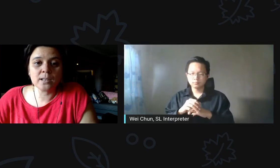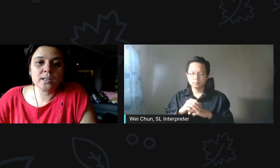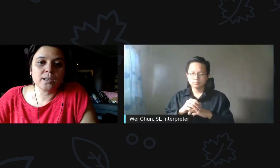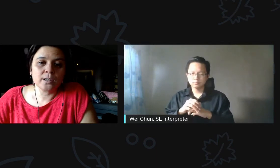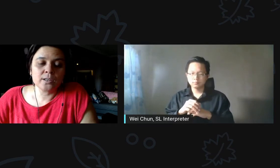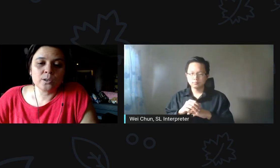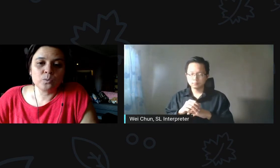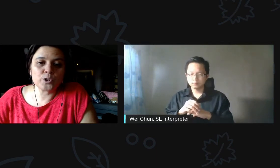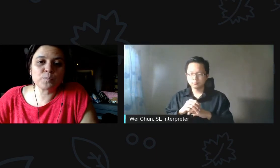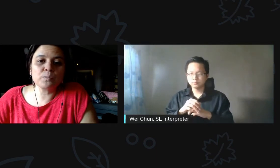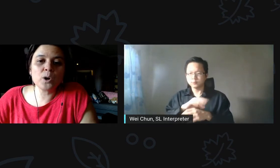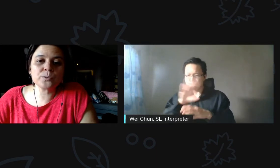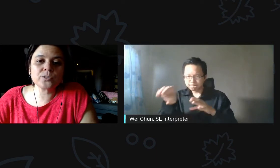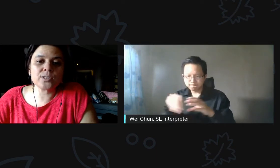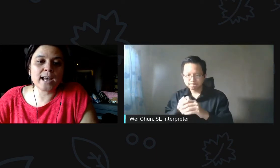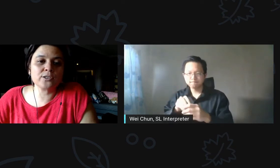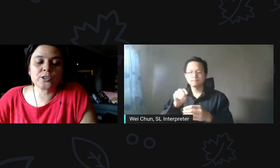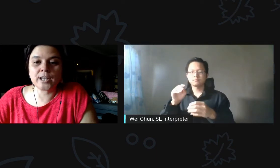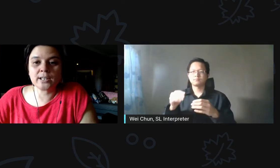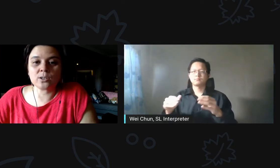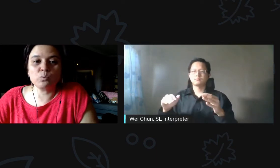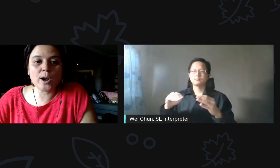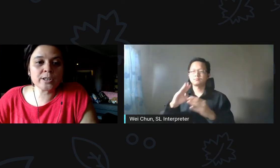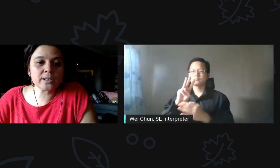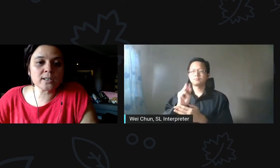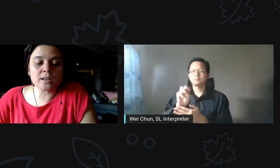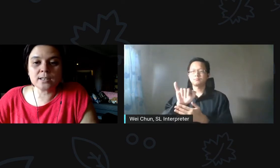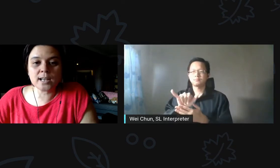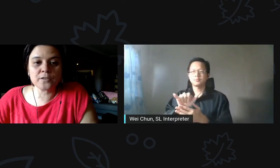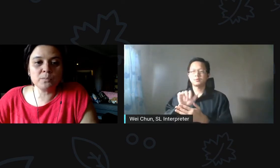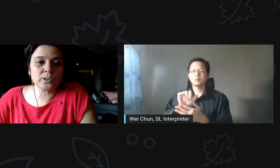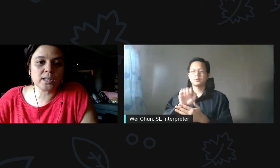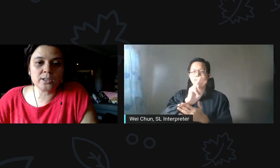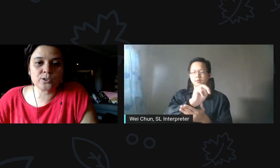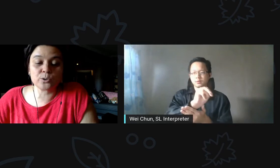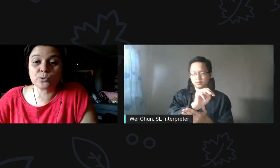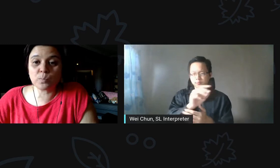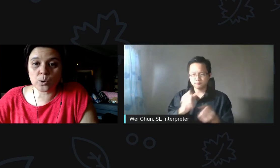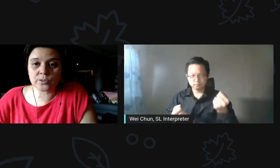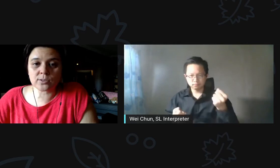which promotes and create awareness on Deaf communities through sports,